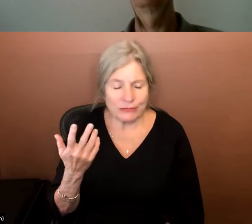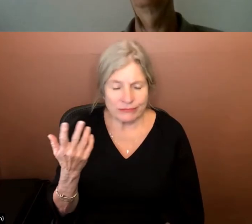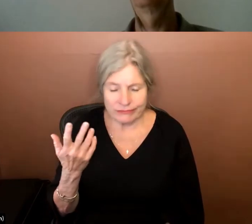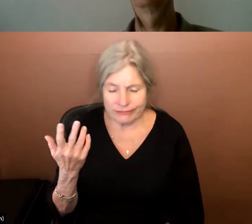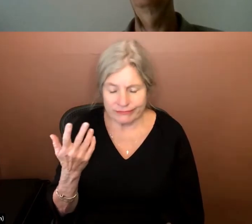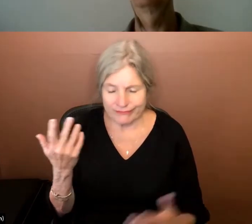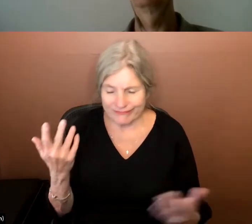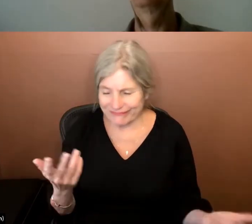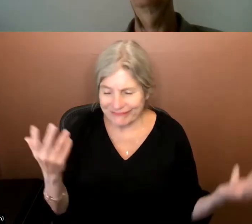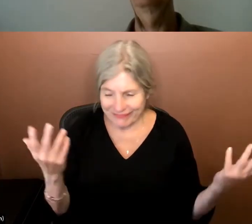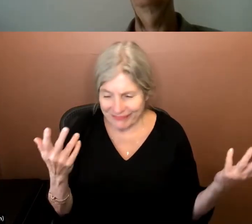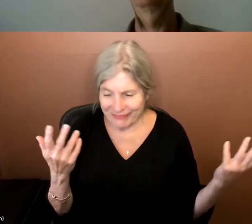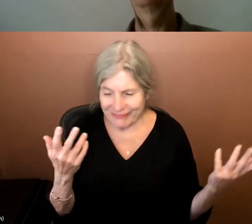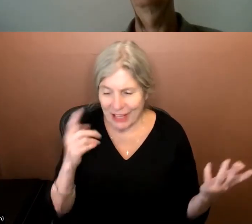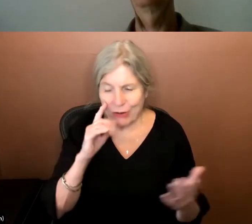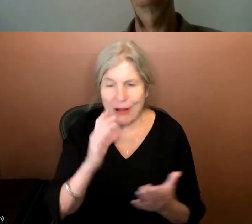you know, graphic novels. There's